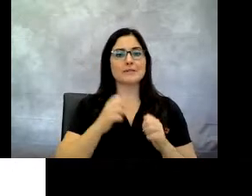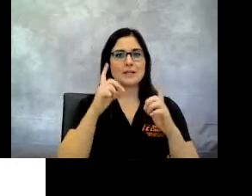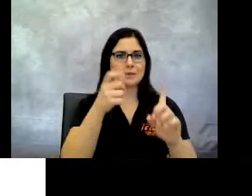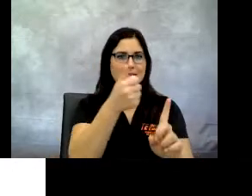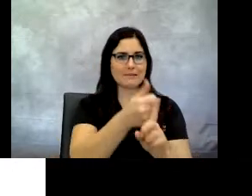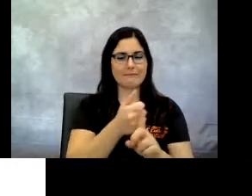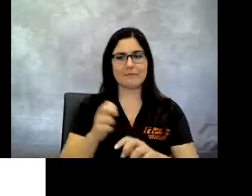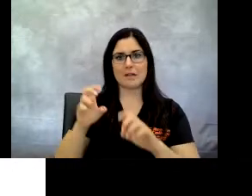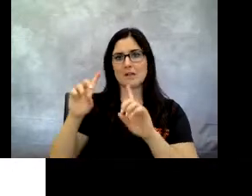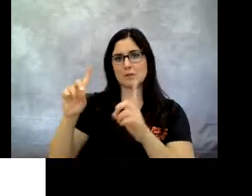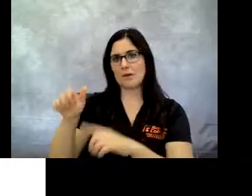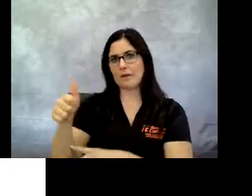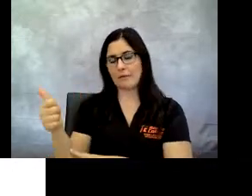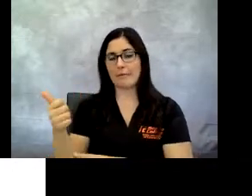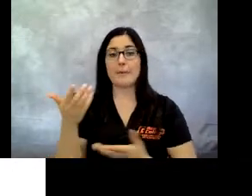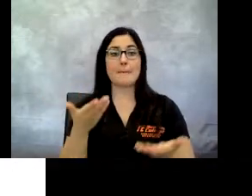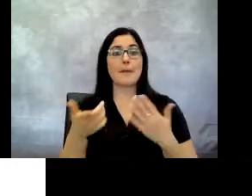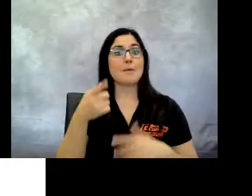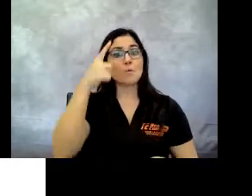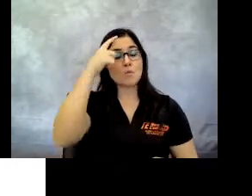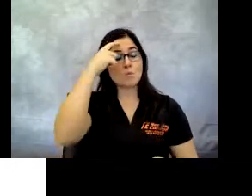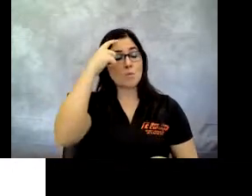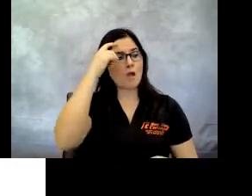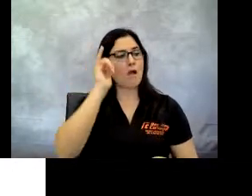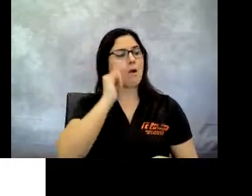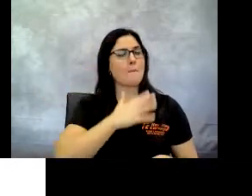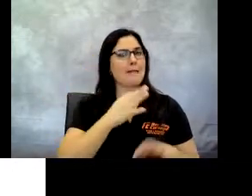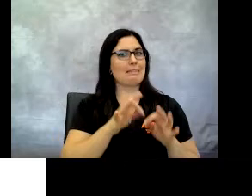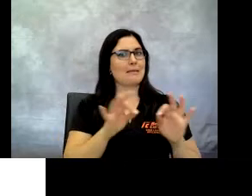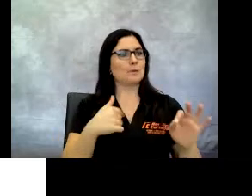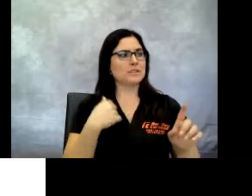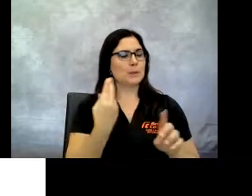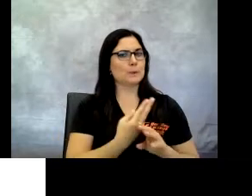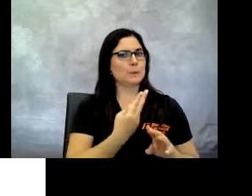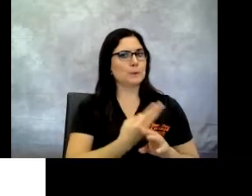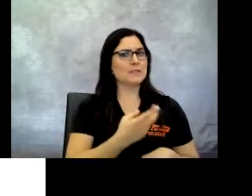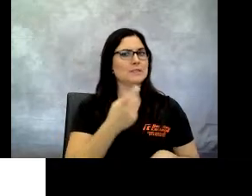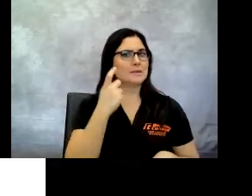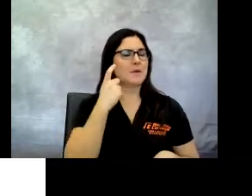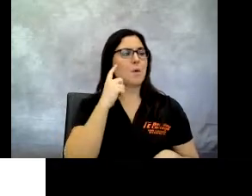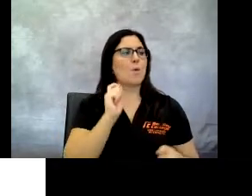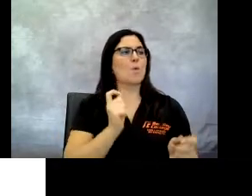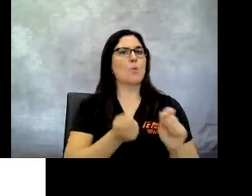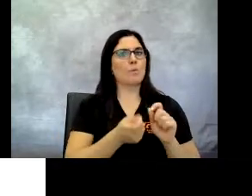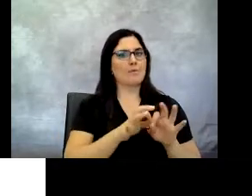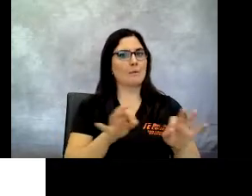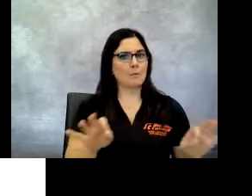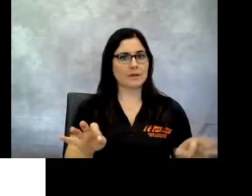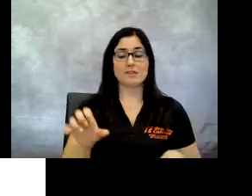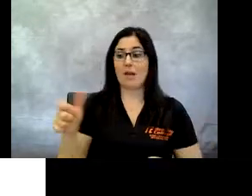You can be more conscious of the language that you use or the conscious...be more conscious of the language that others use around you.